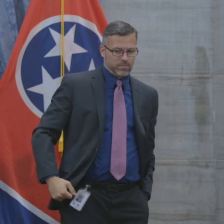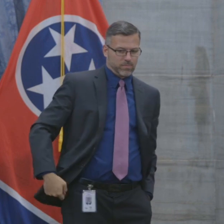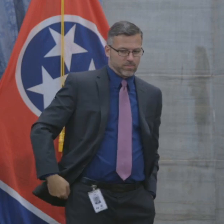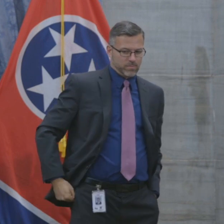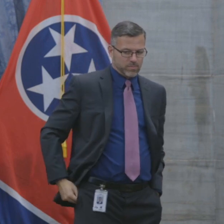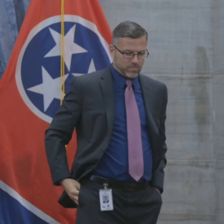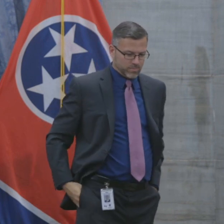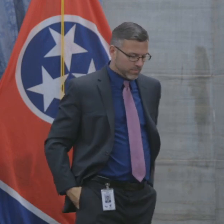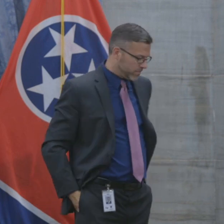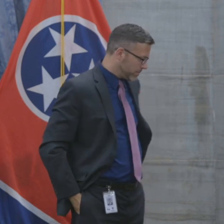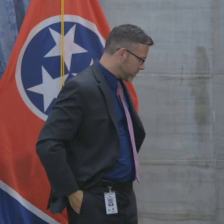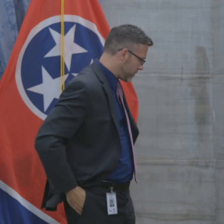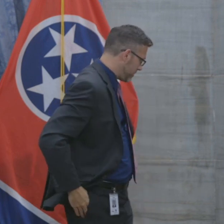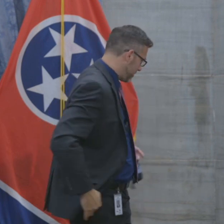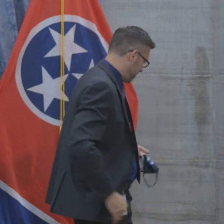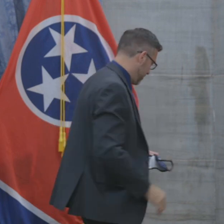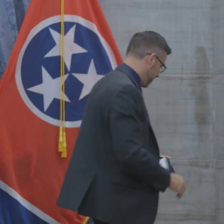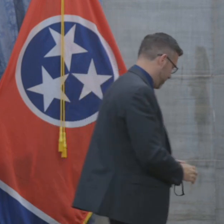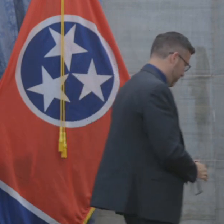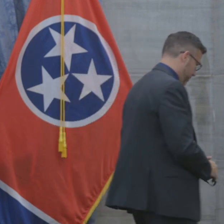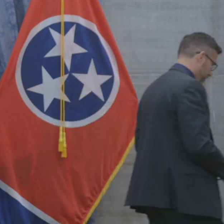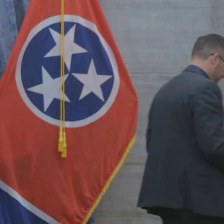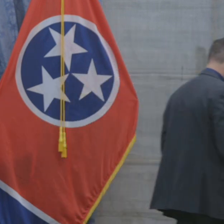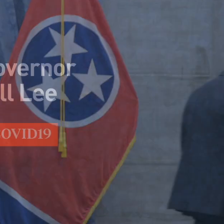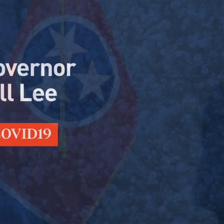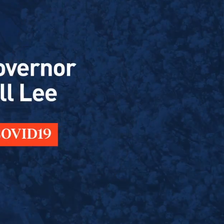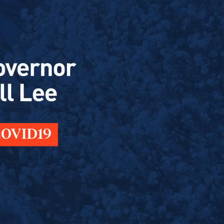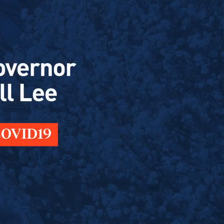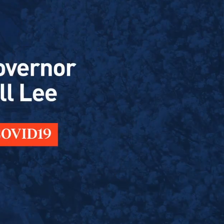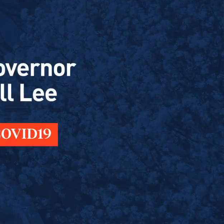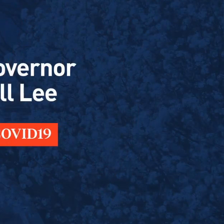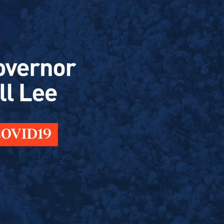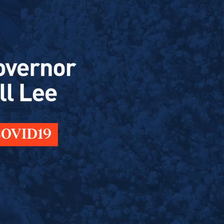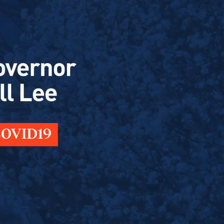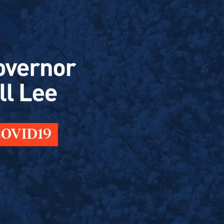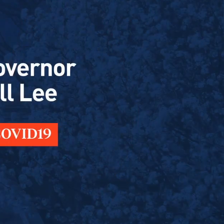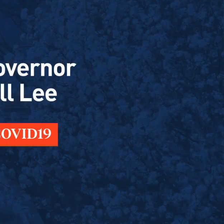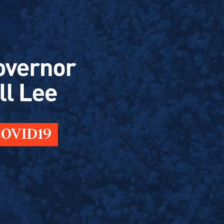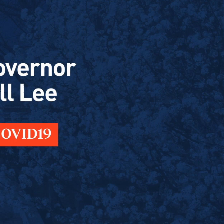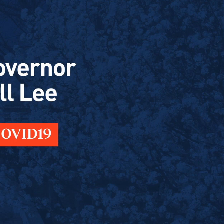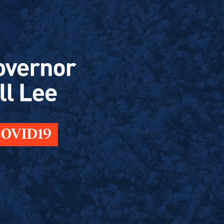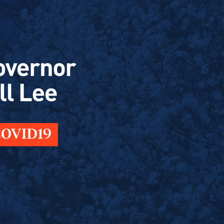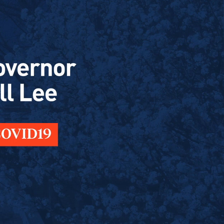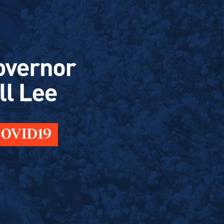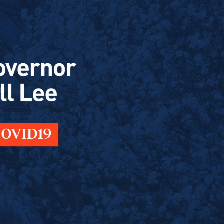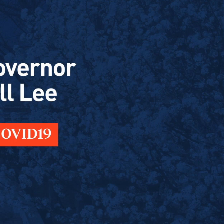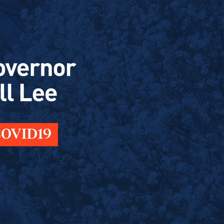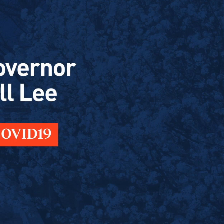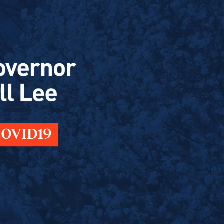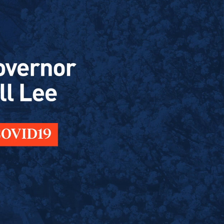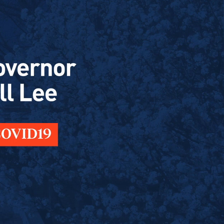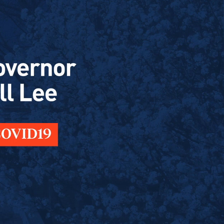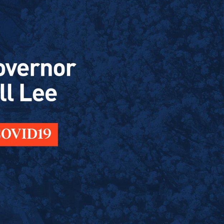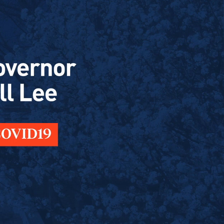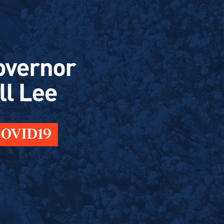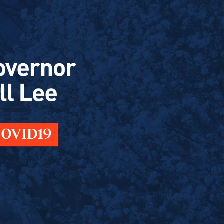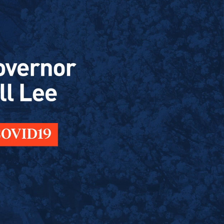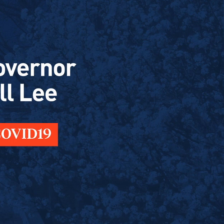cautiously optimistic, very hopeful, very grateful for Tennesseans. From the very beginning I stood here and said